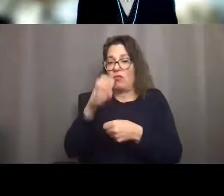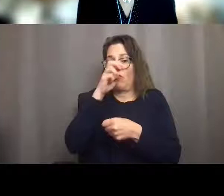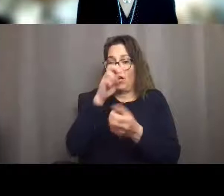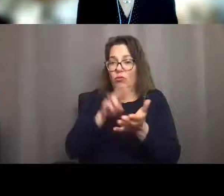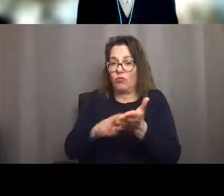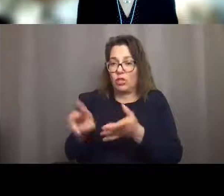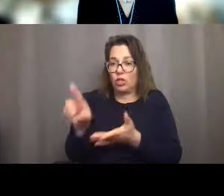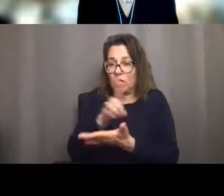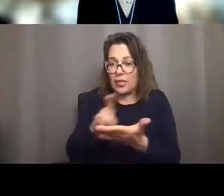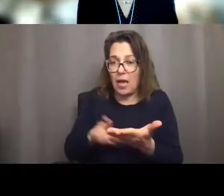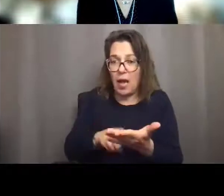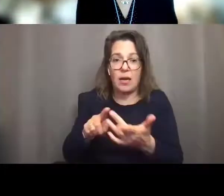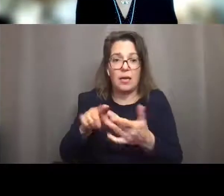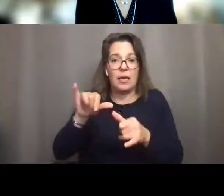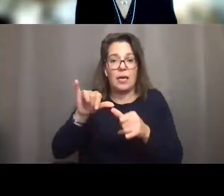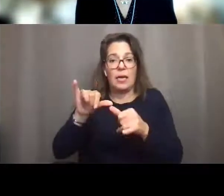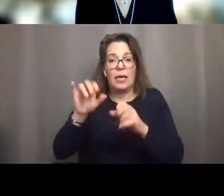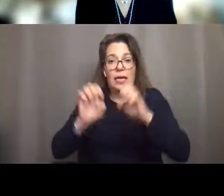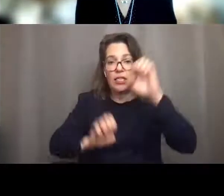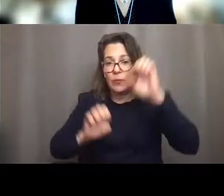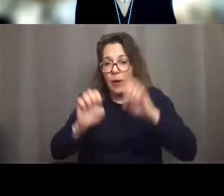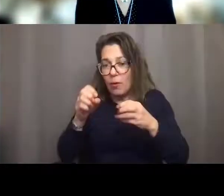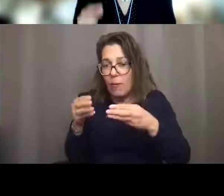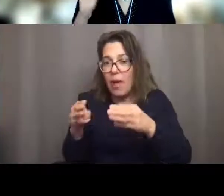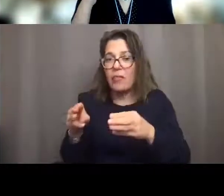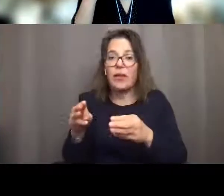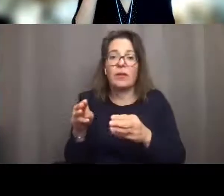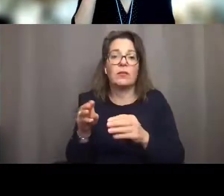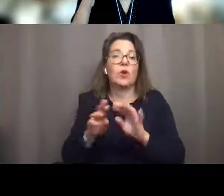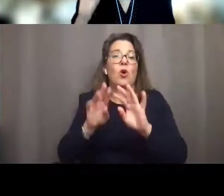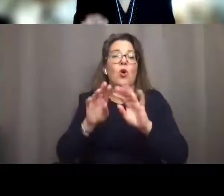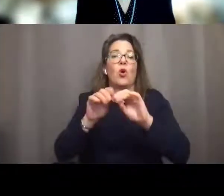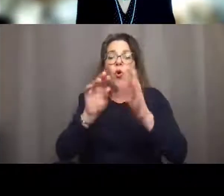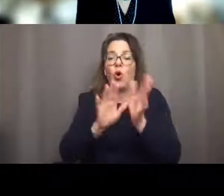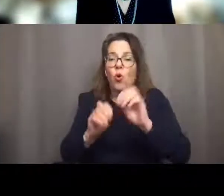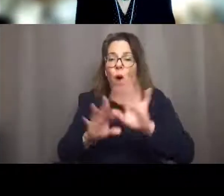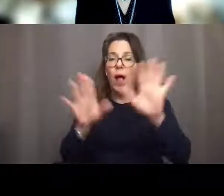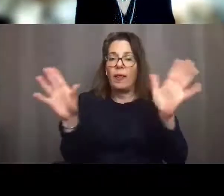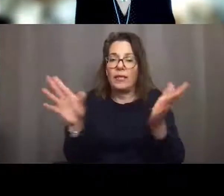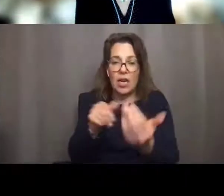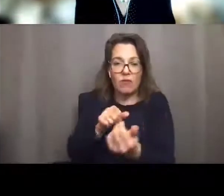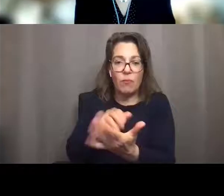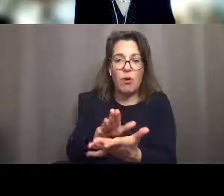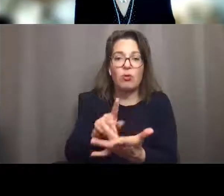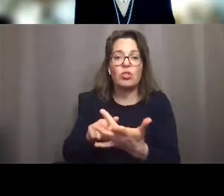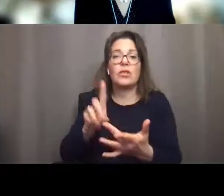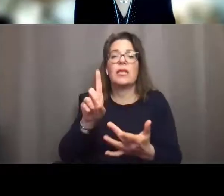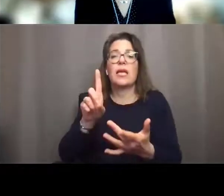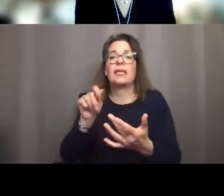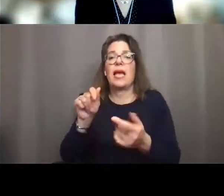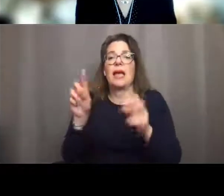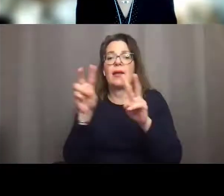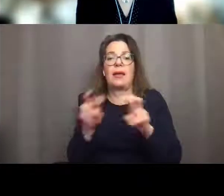quantitative approaches and data analysis and interpretation. So ... And again that also contributes to the overall score.